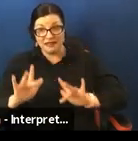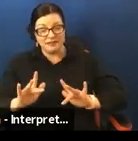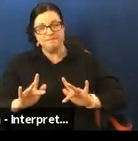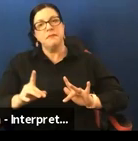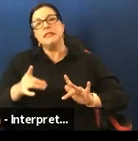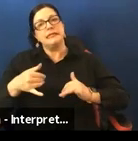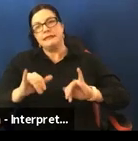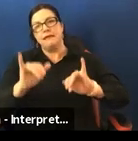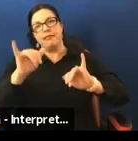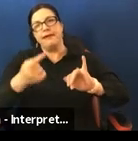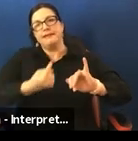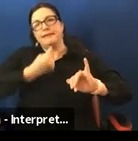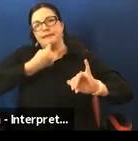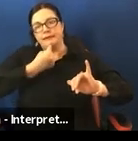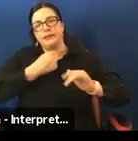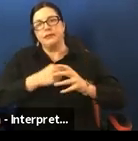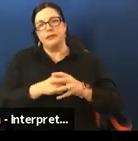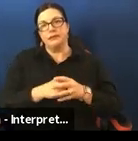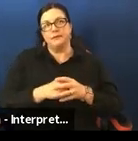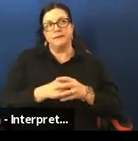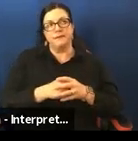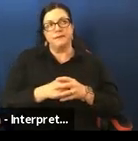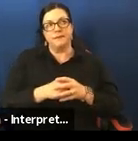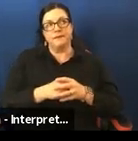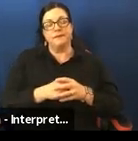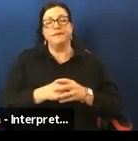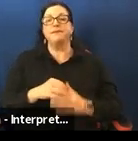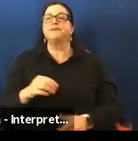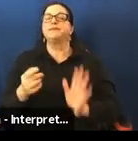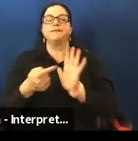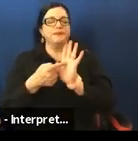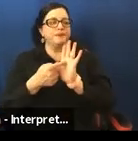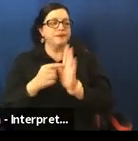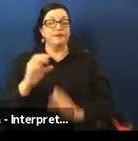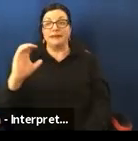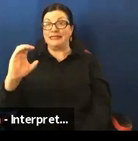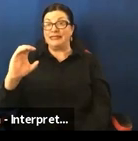Jason Williams: And then it comes out. Oh, and they're being sexually abused, one of the first cases I had when I worked as a social worker.